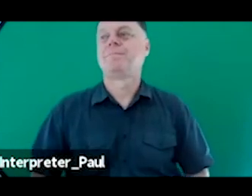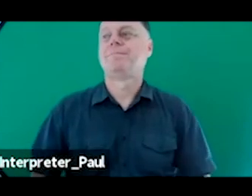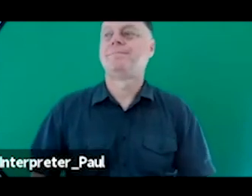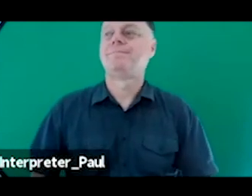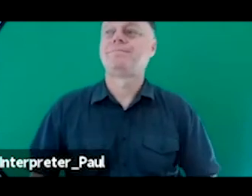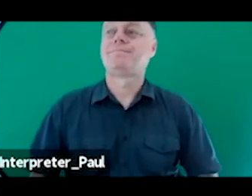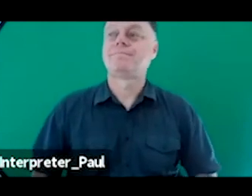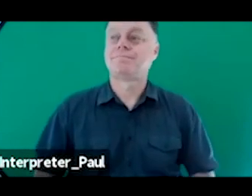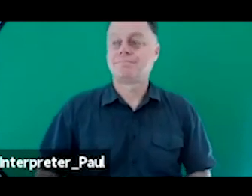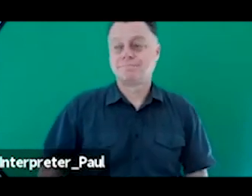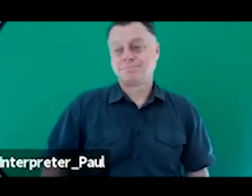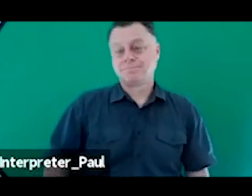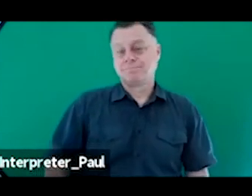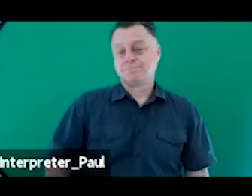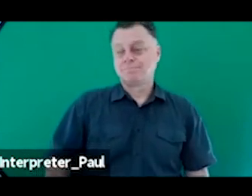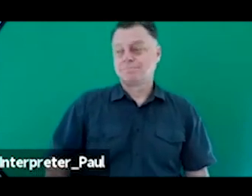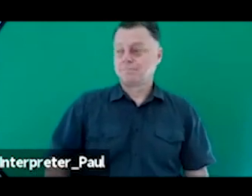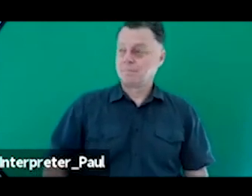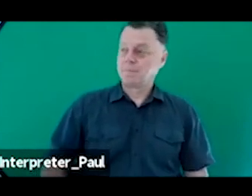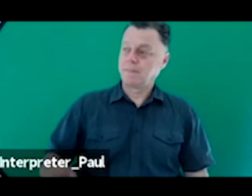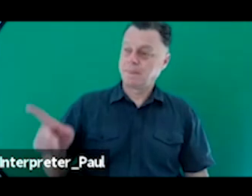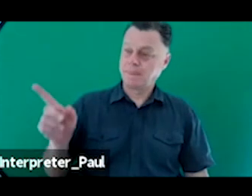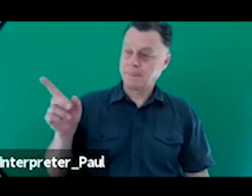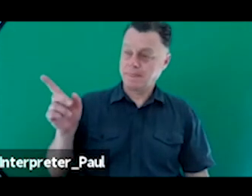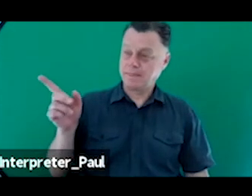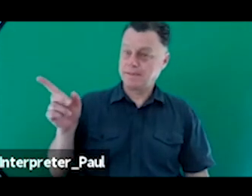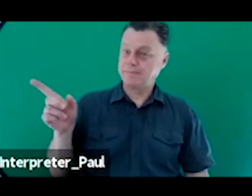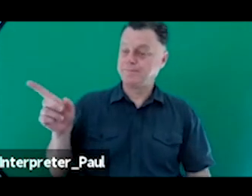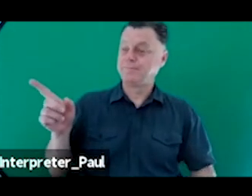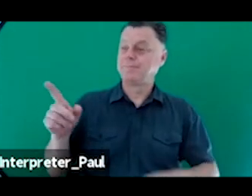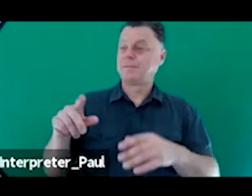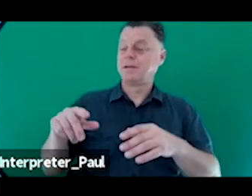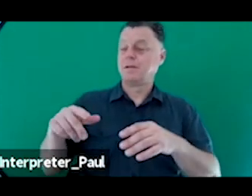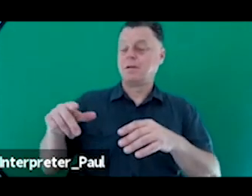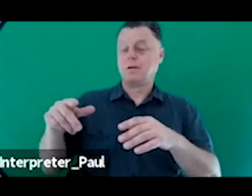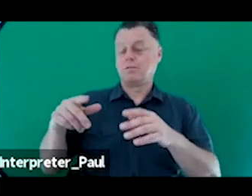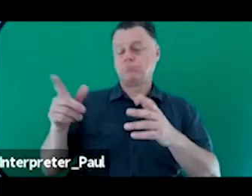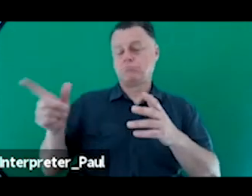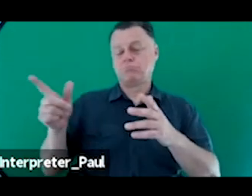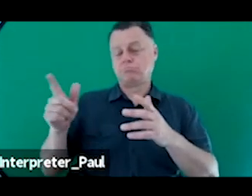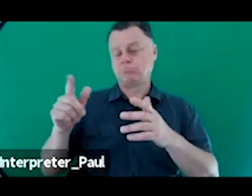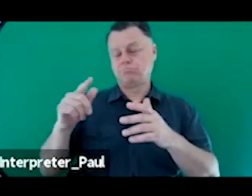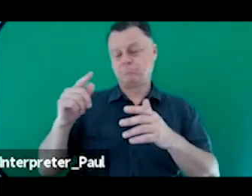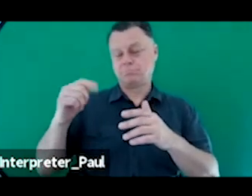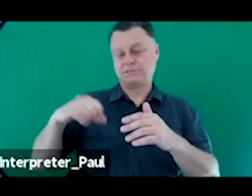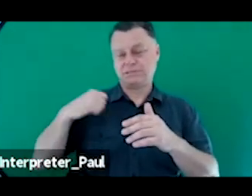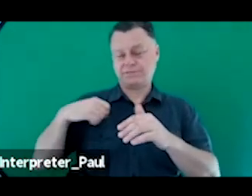takes you up on that and starts making more inclusive design in his or her interactions,